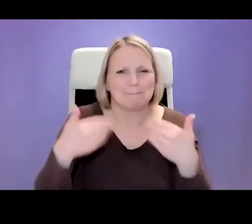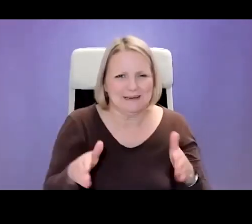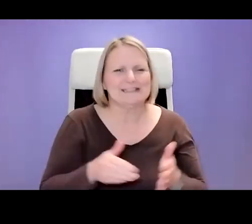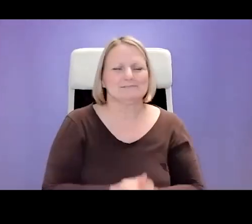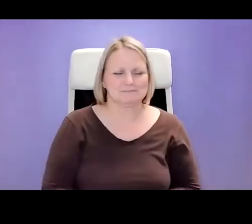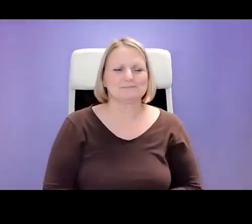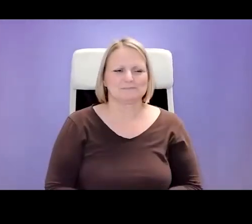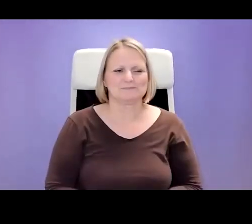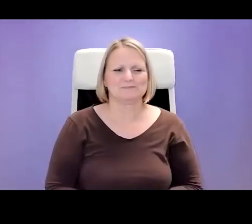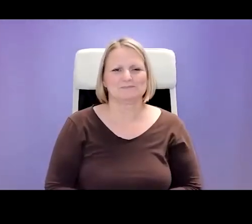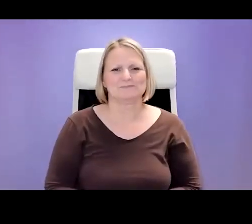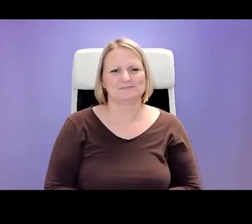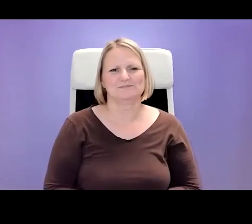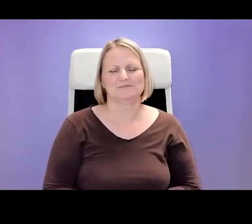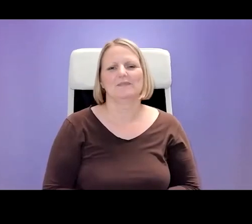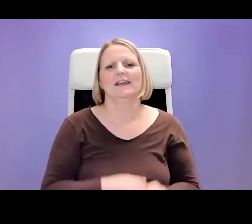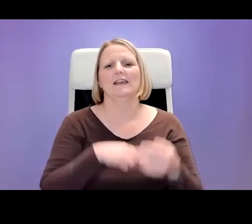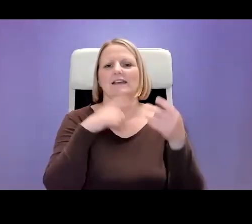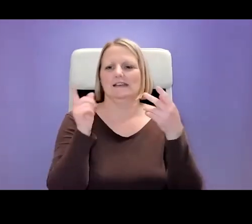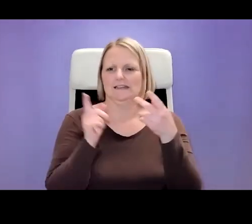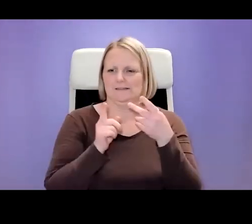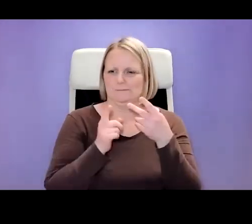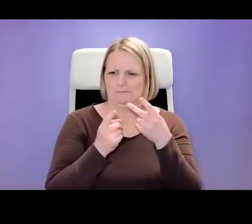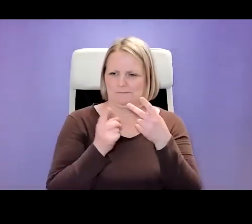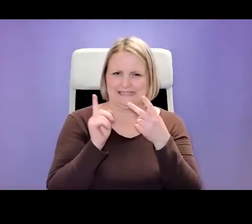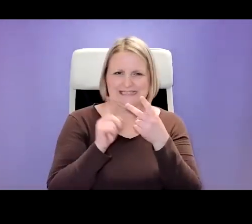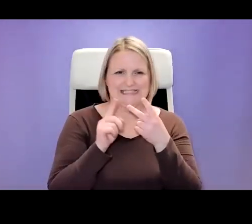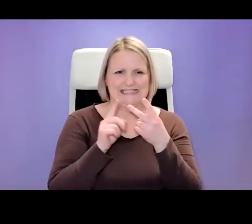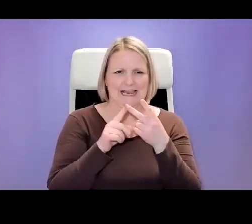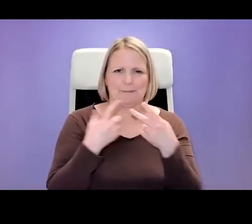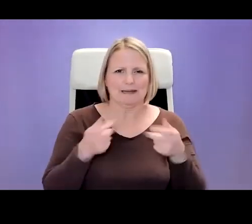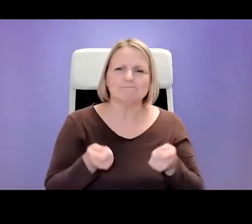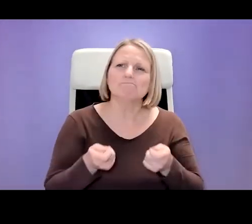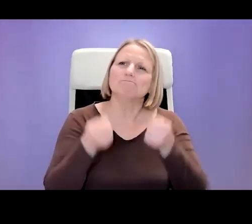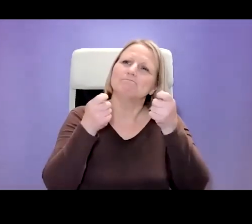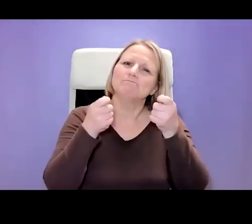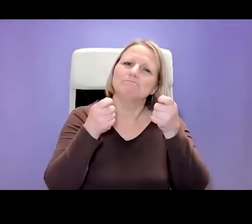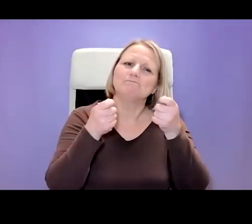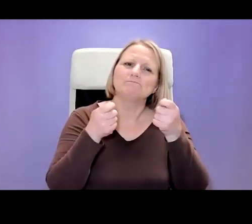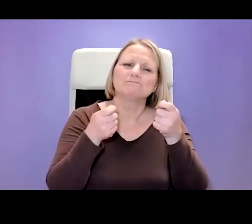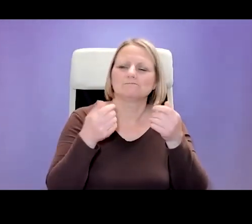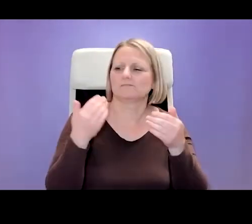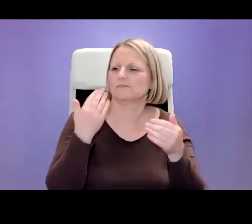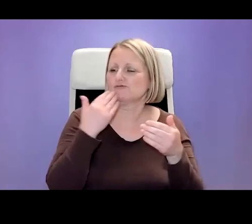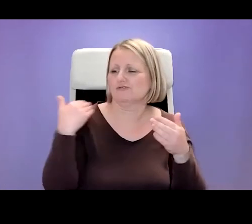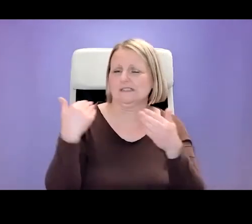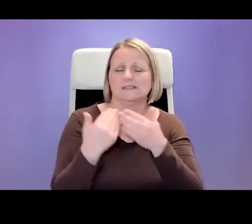That's one of the issues and then, the second issue that has come to the fore in these days, I think, from the very first session onwards,